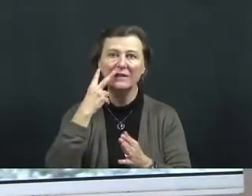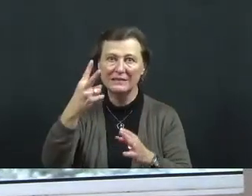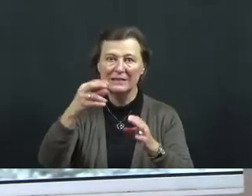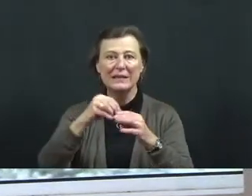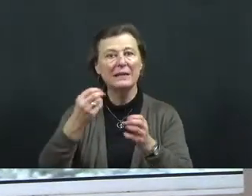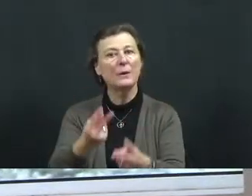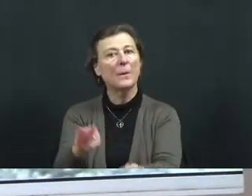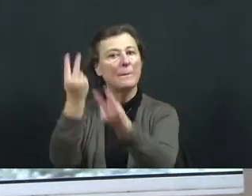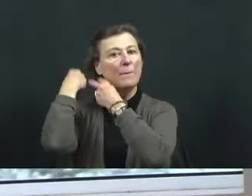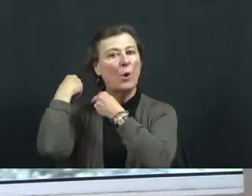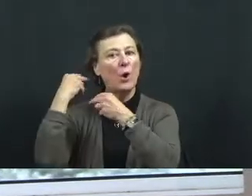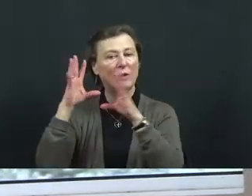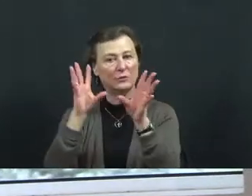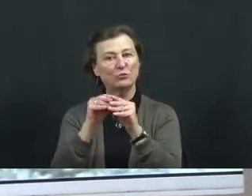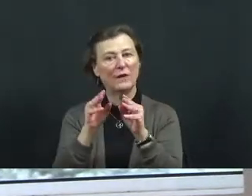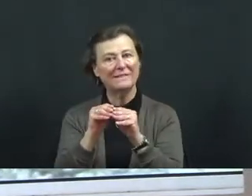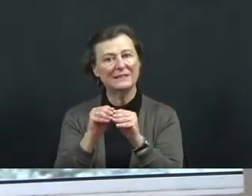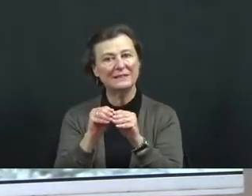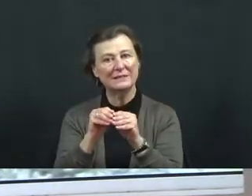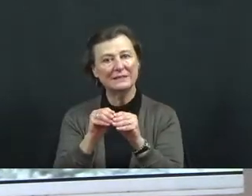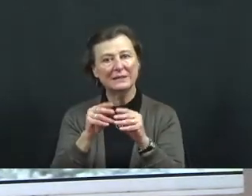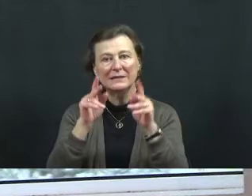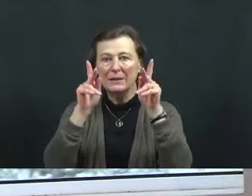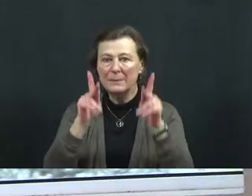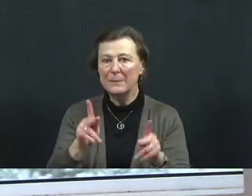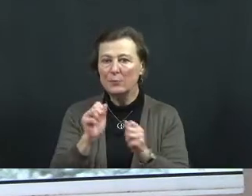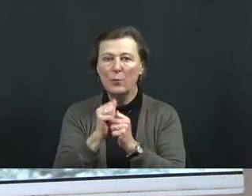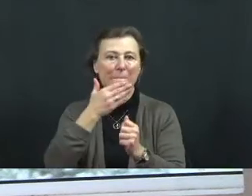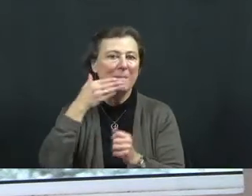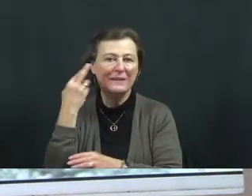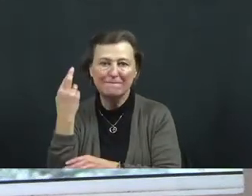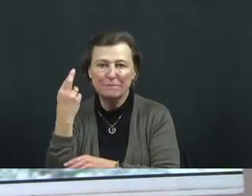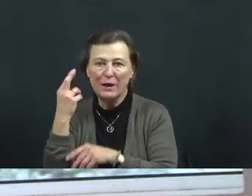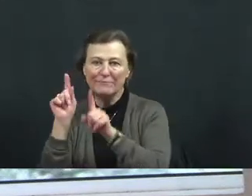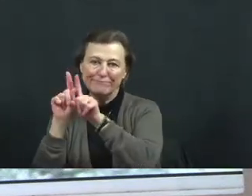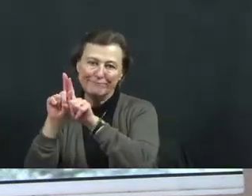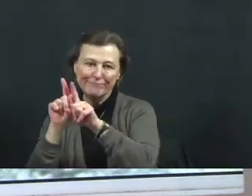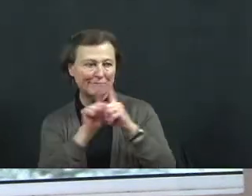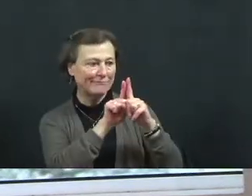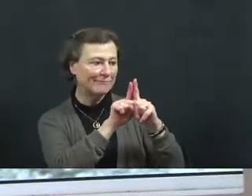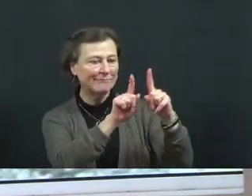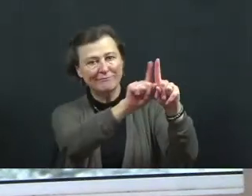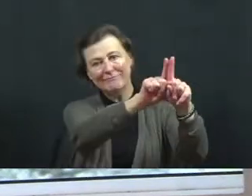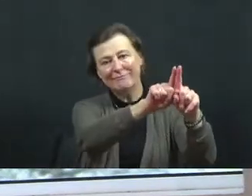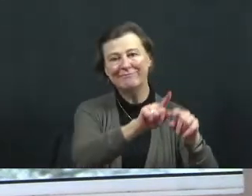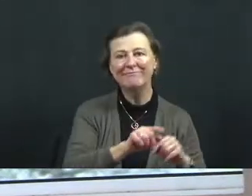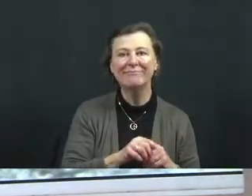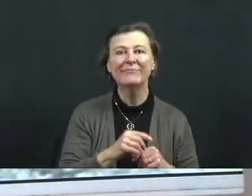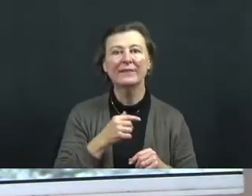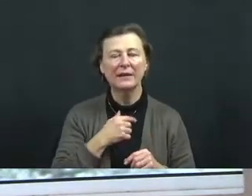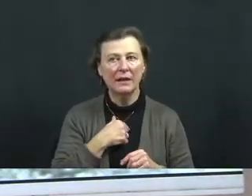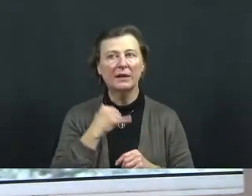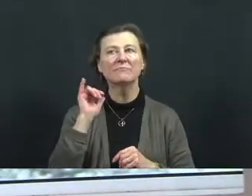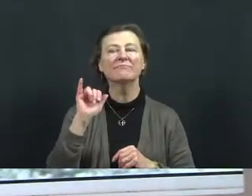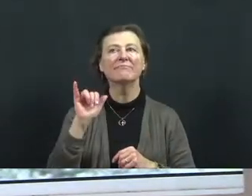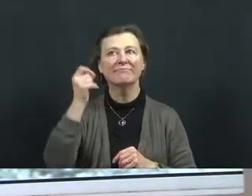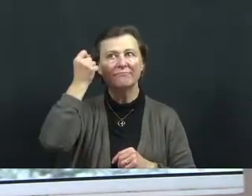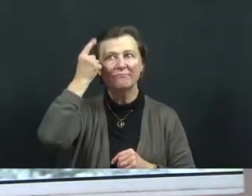when you see a person with their best friends and I immediately realized that my quip was